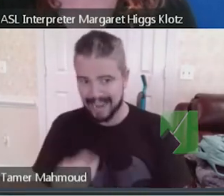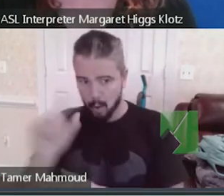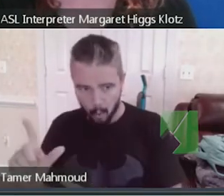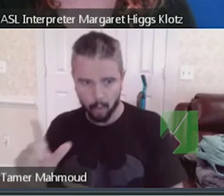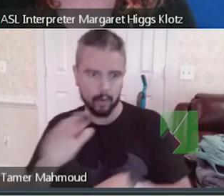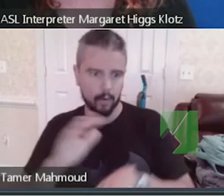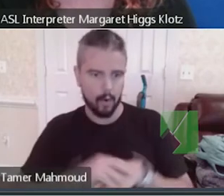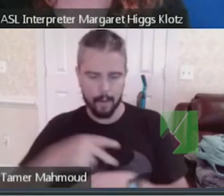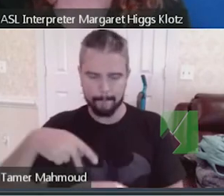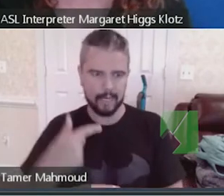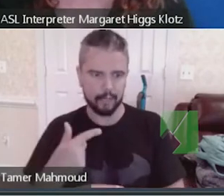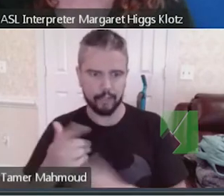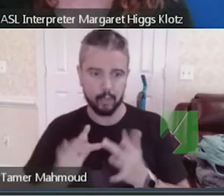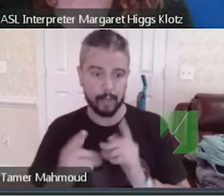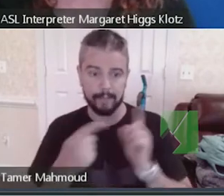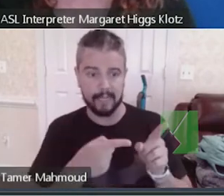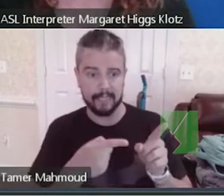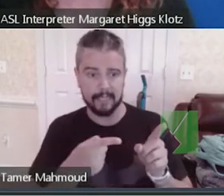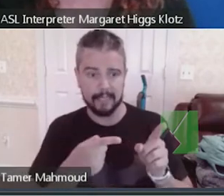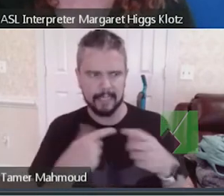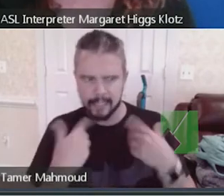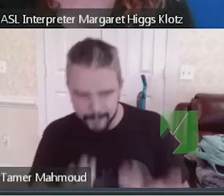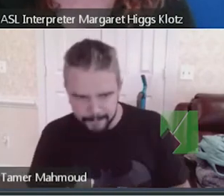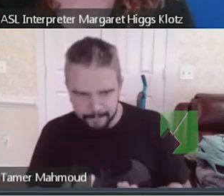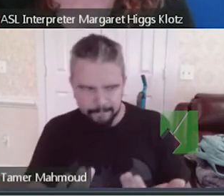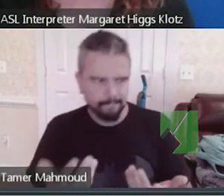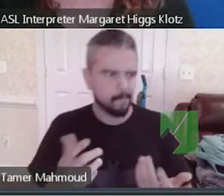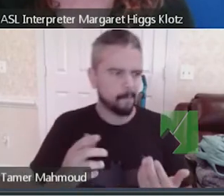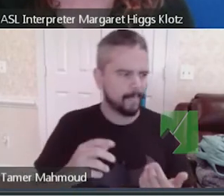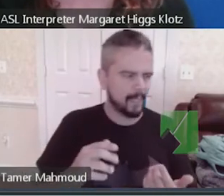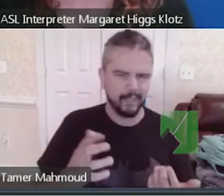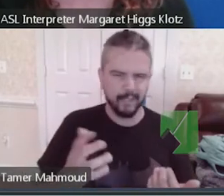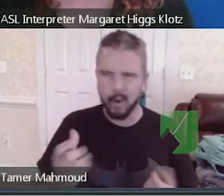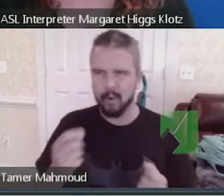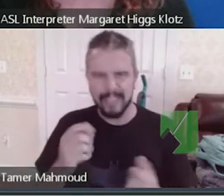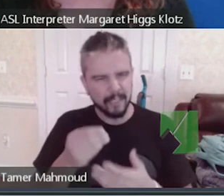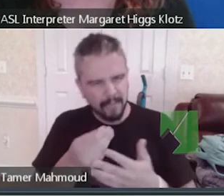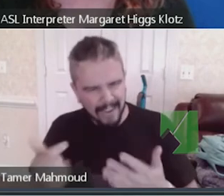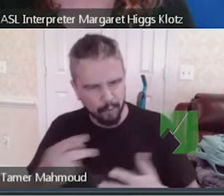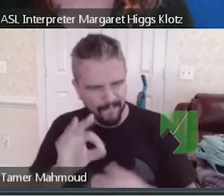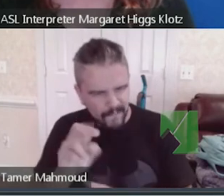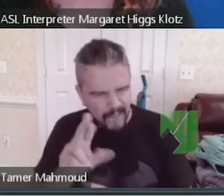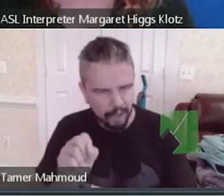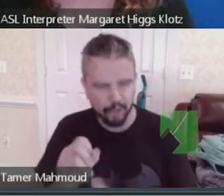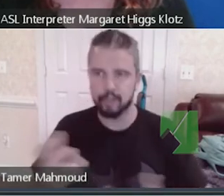the project and there's nothing on the internet for PG County at all about this project.